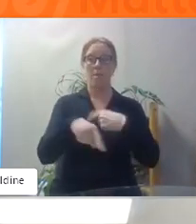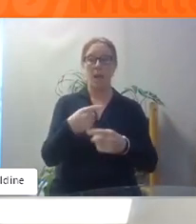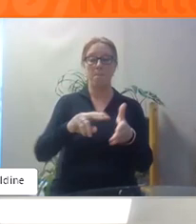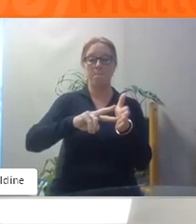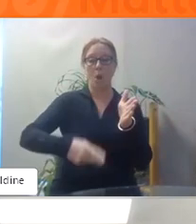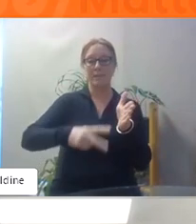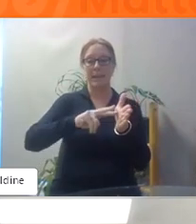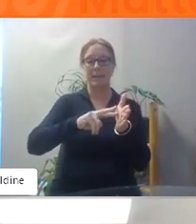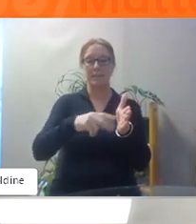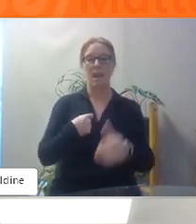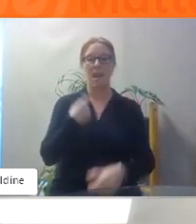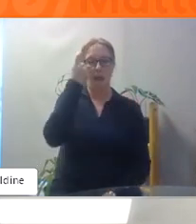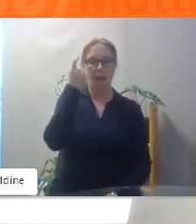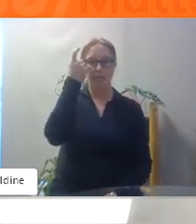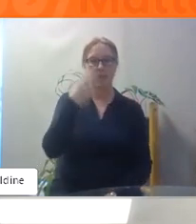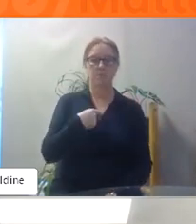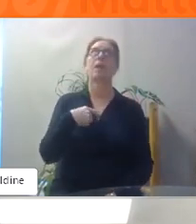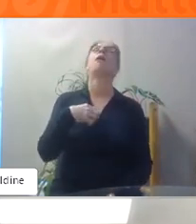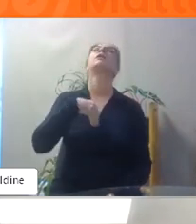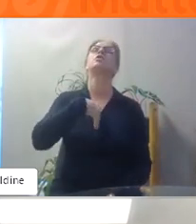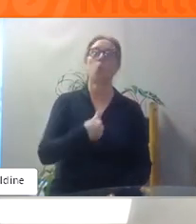everything, I think there's been an exhaustive tomorrow's school